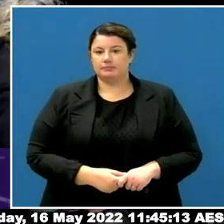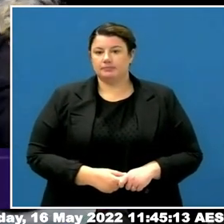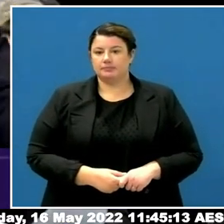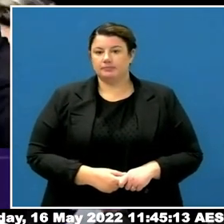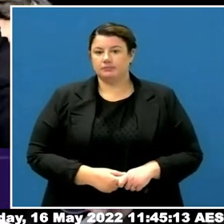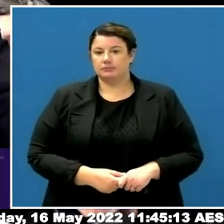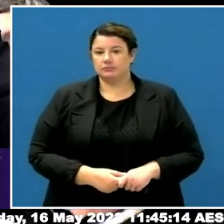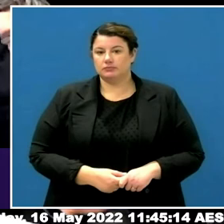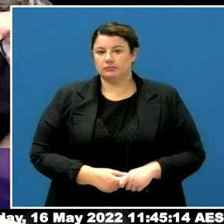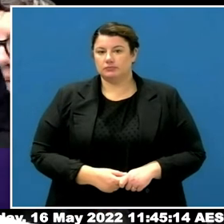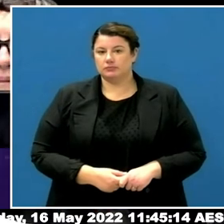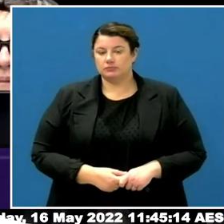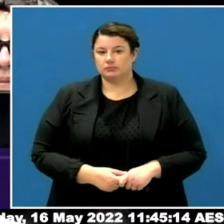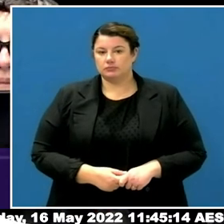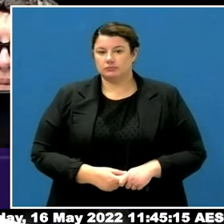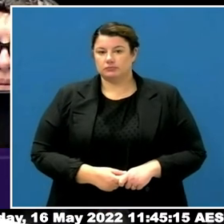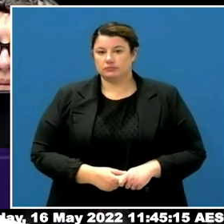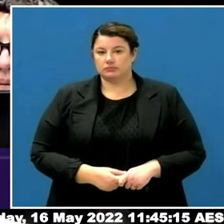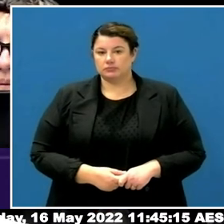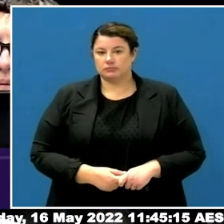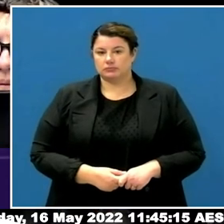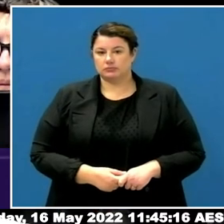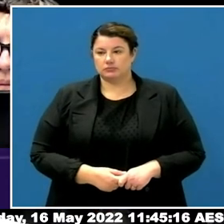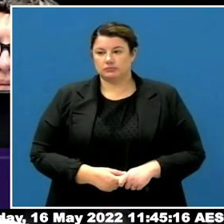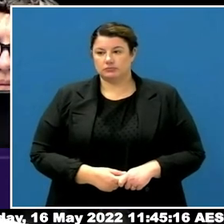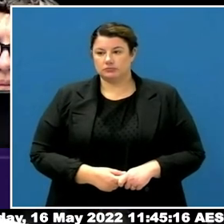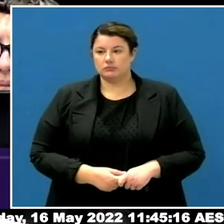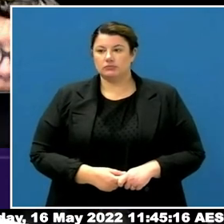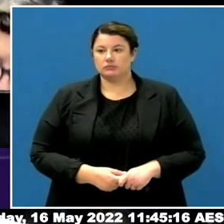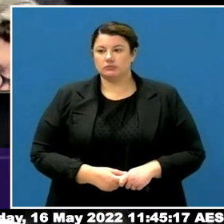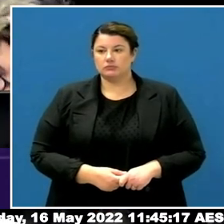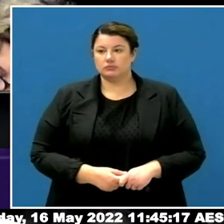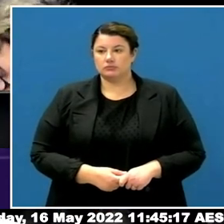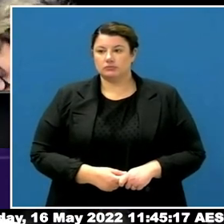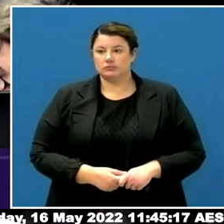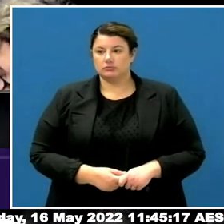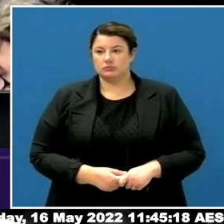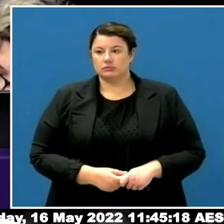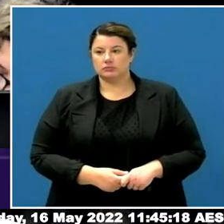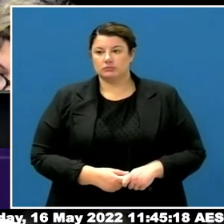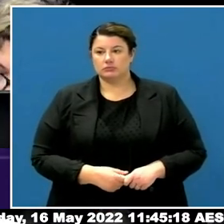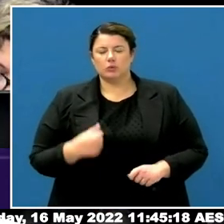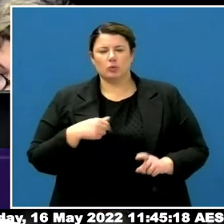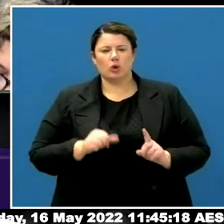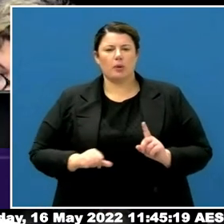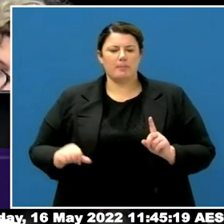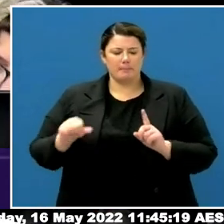If I might take you back to page 3 of 12, just to look at some of the terms of this